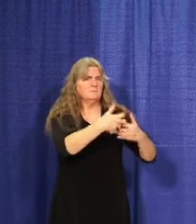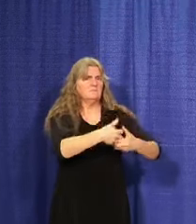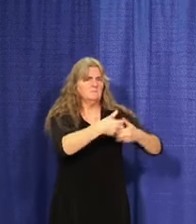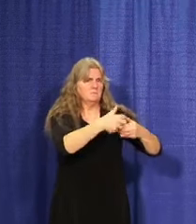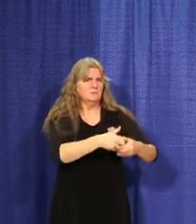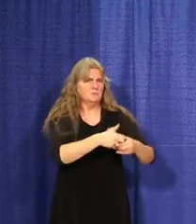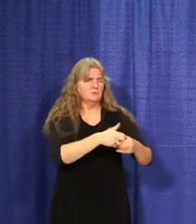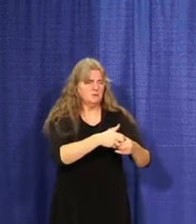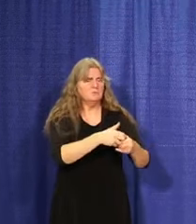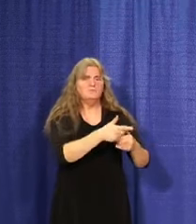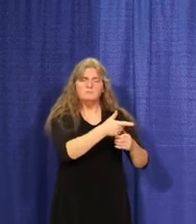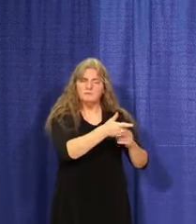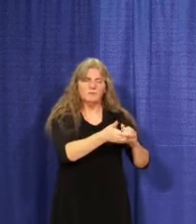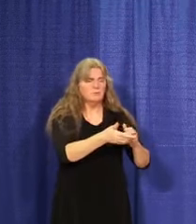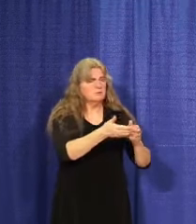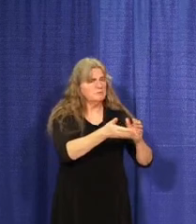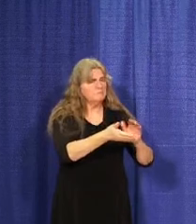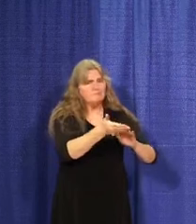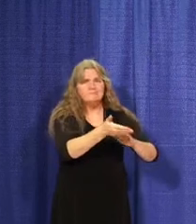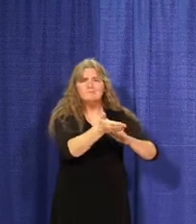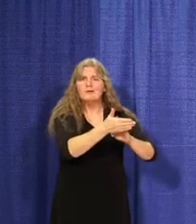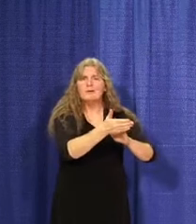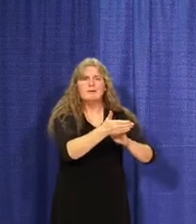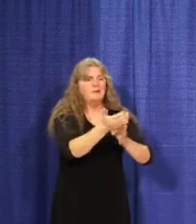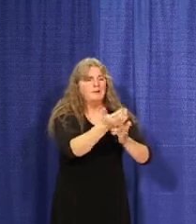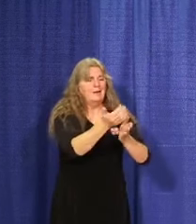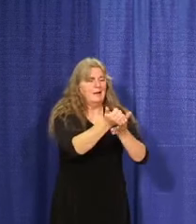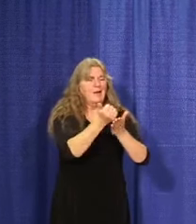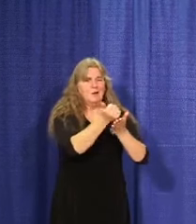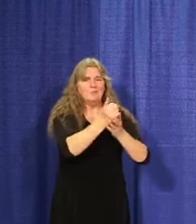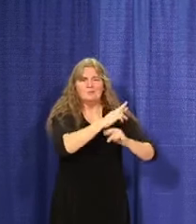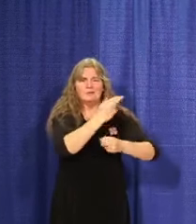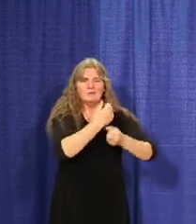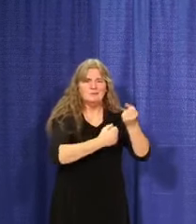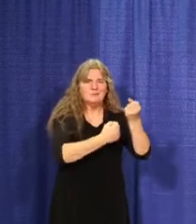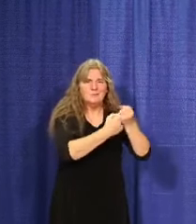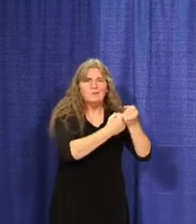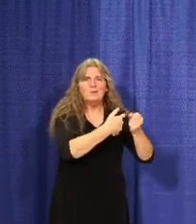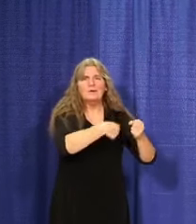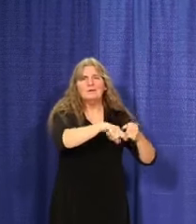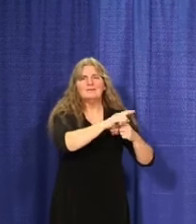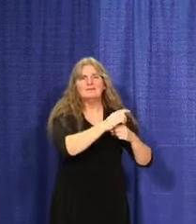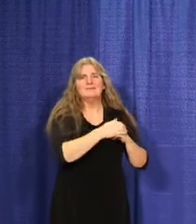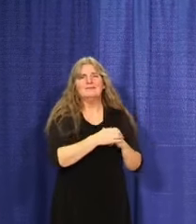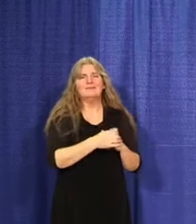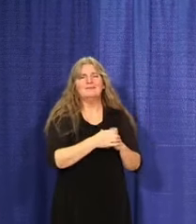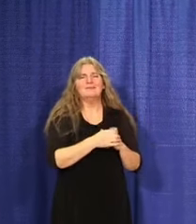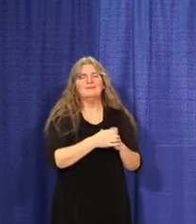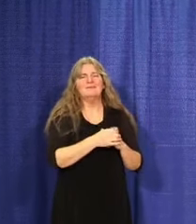quietly in the background. Certain clinical scenarios